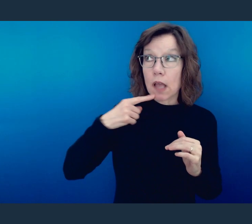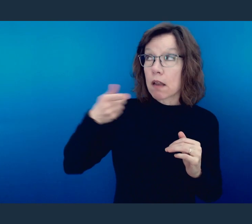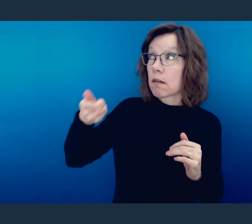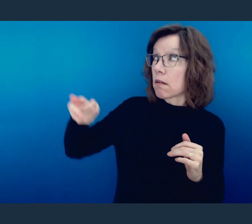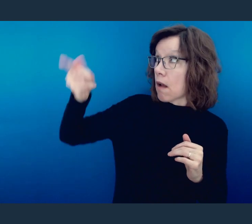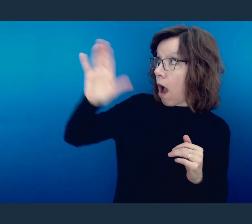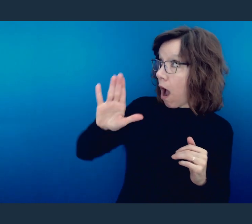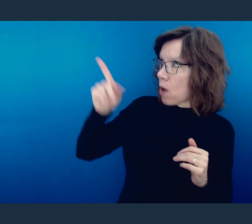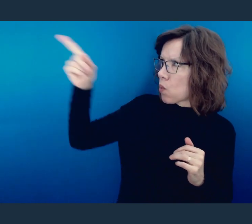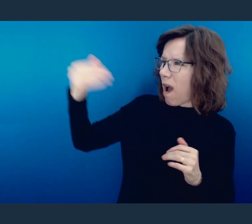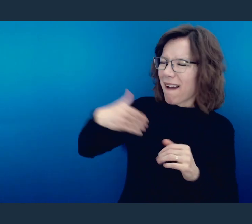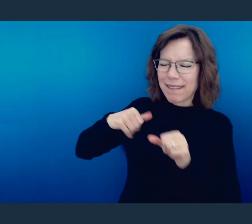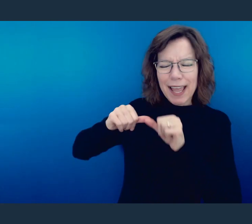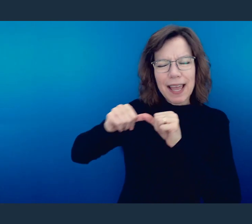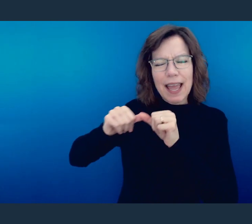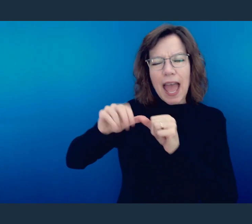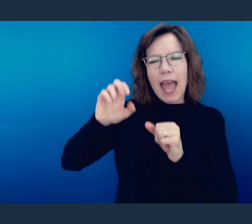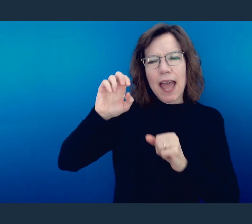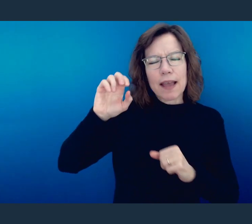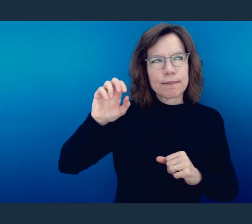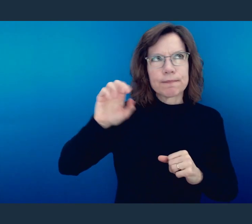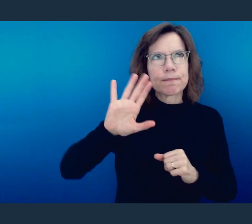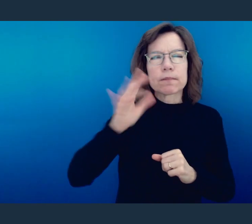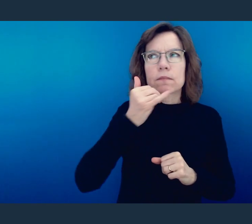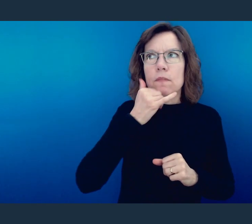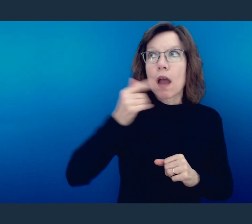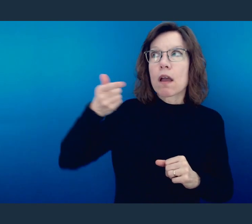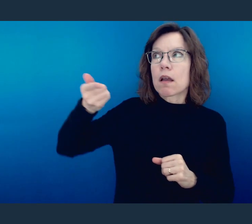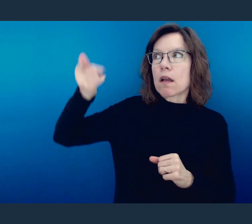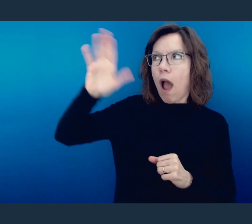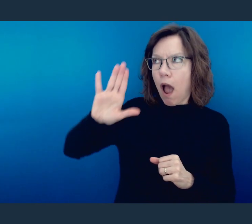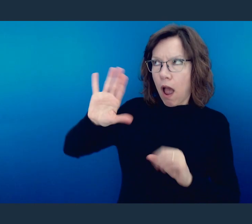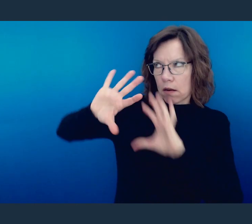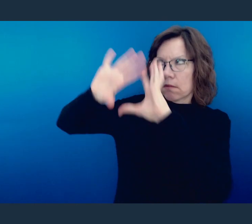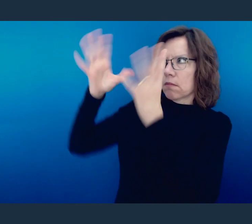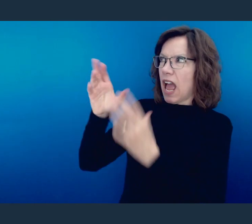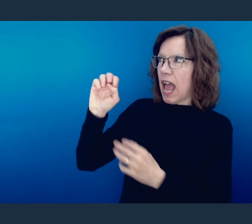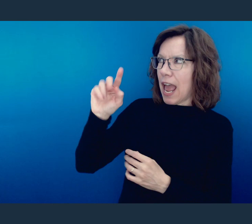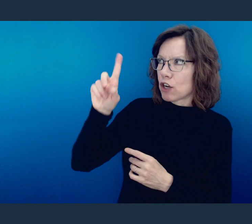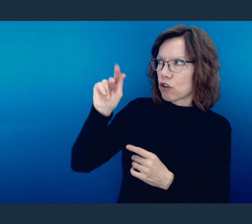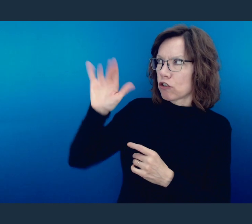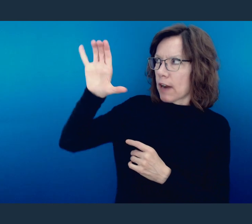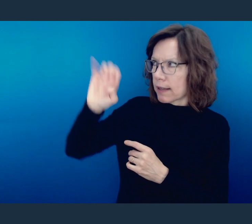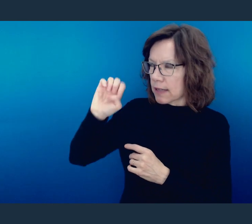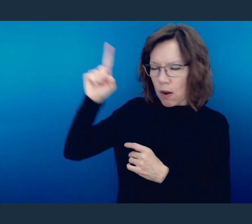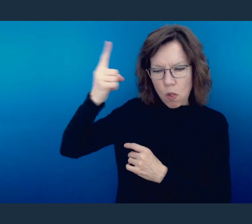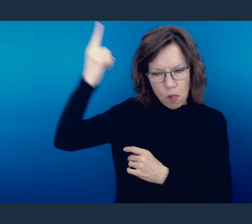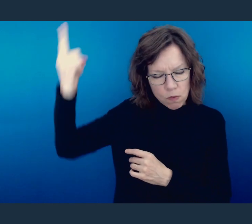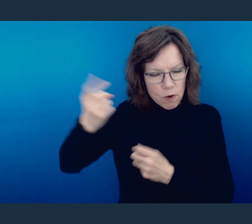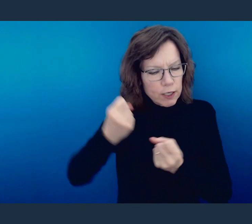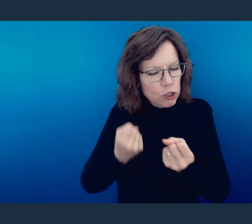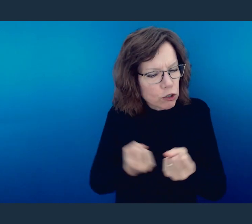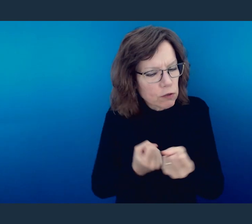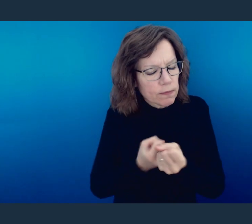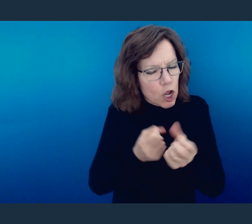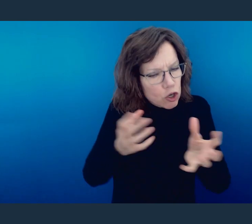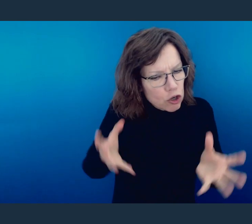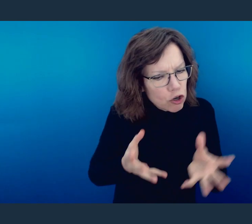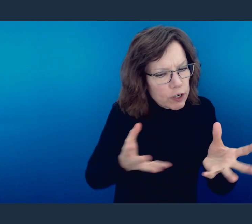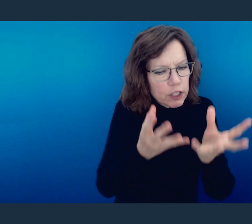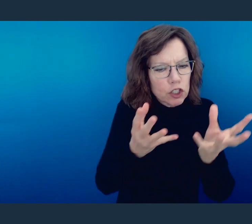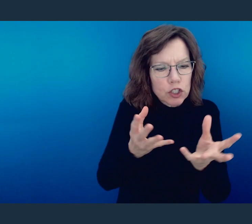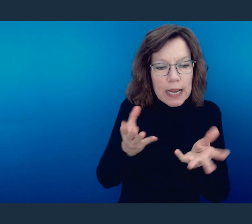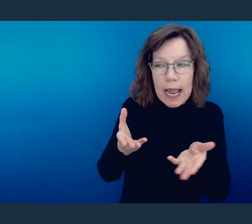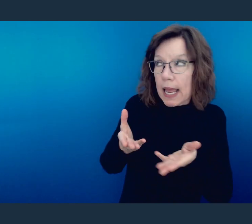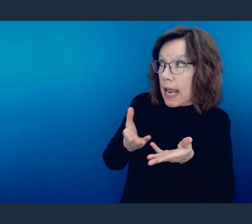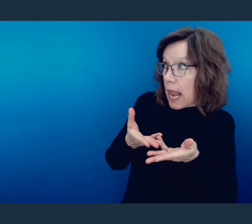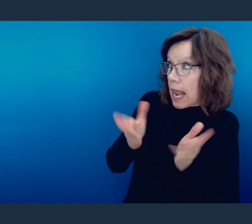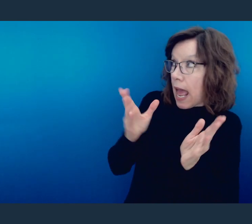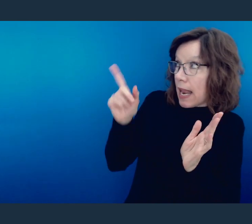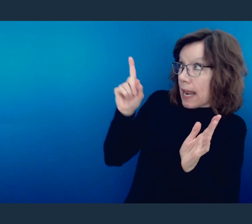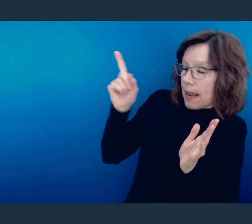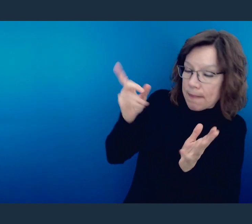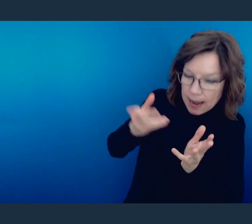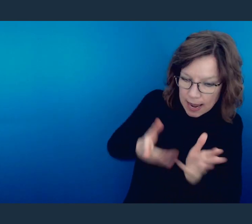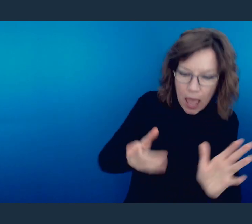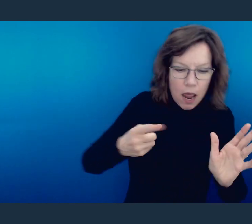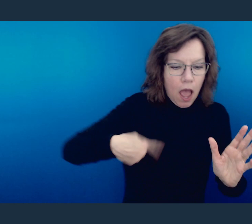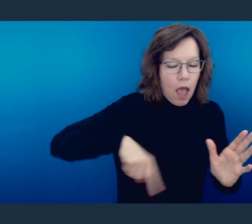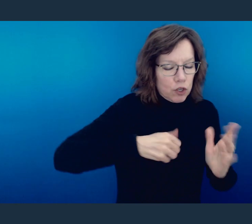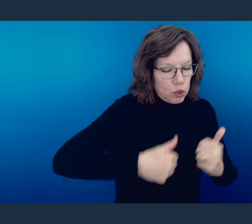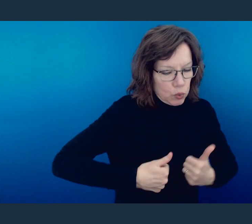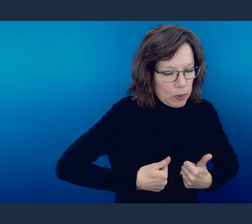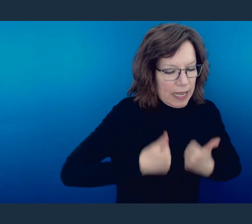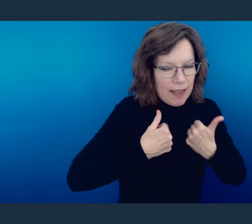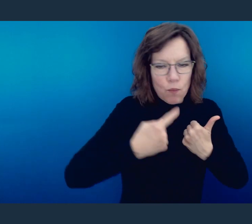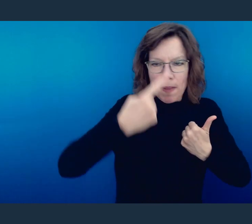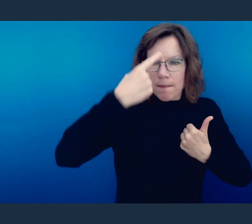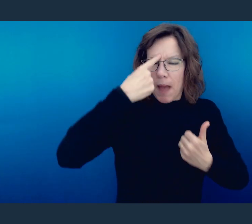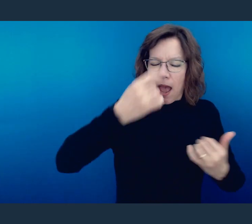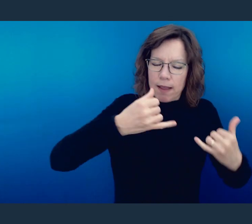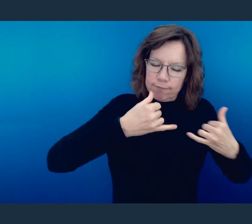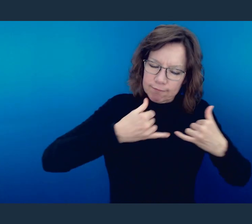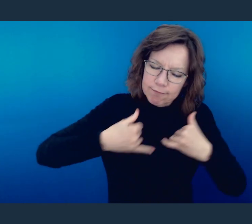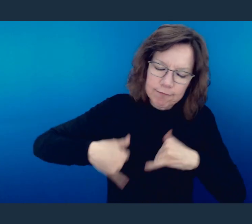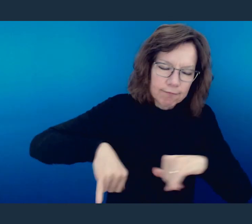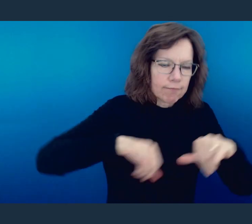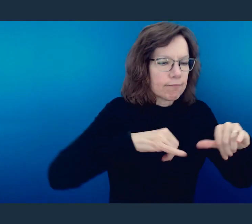that may the God of endurance and encouragement grant you to live in such oneness of mind